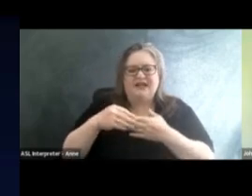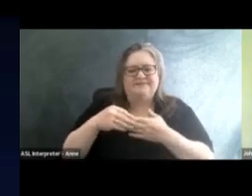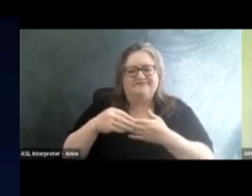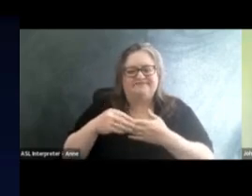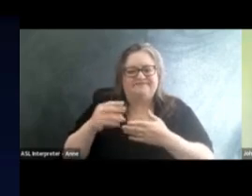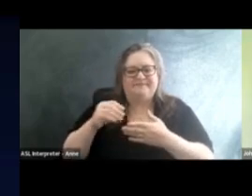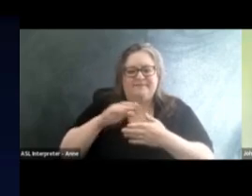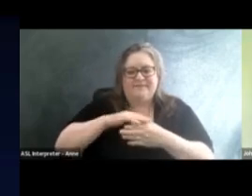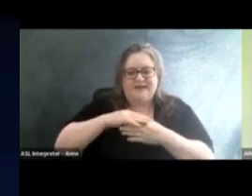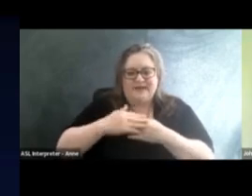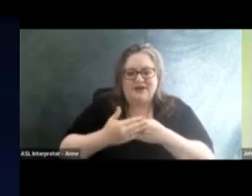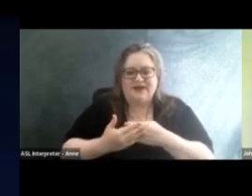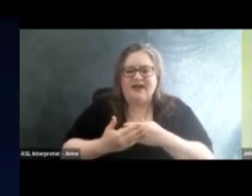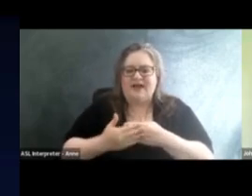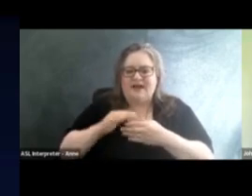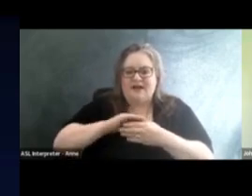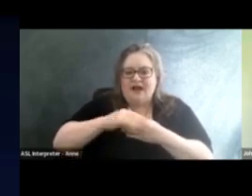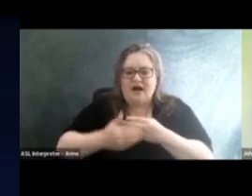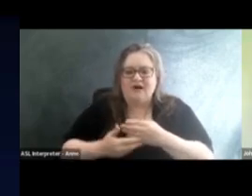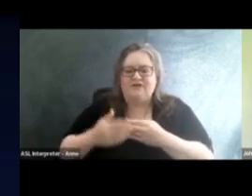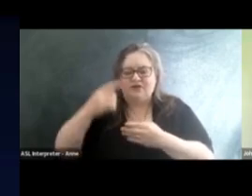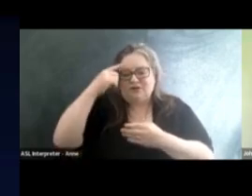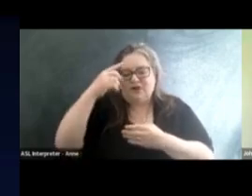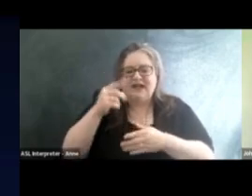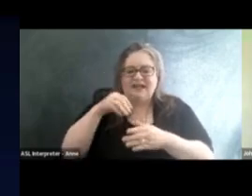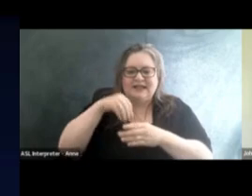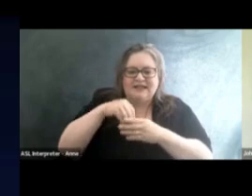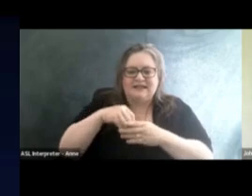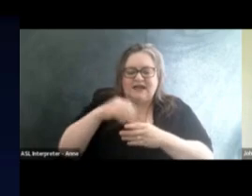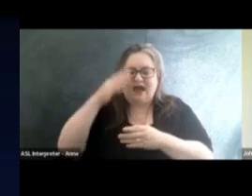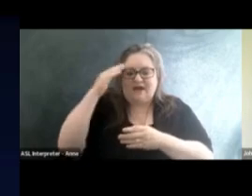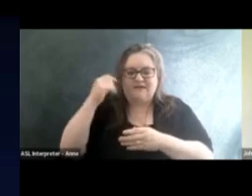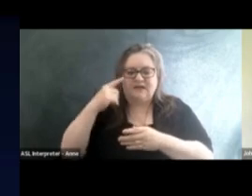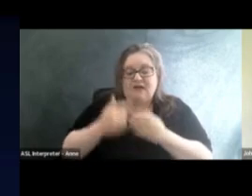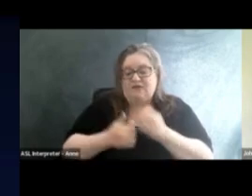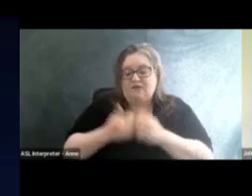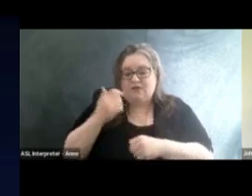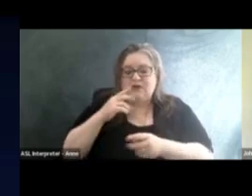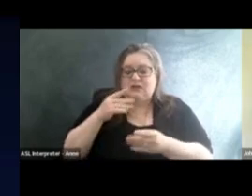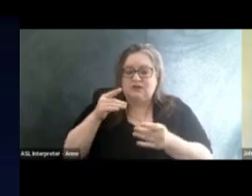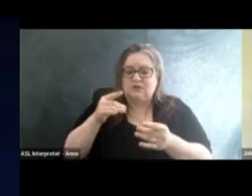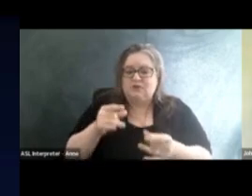material that covers the brain. The inside of the skull, for the most part, is smooth, so some